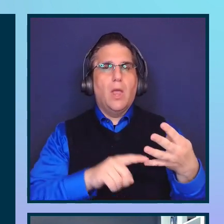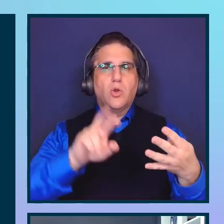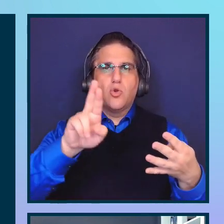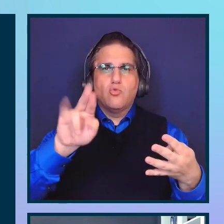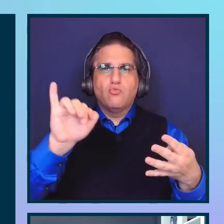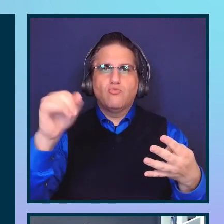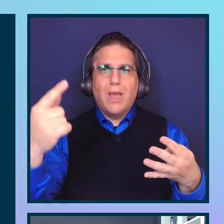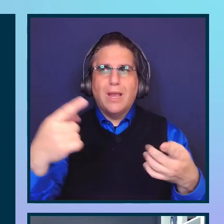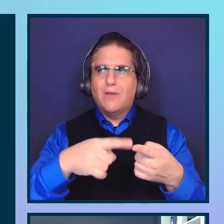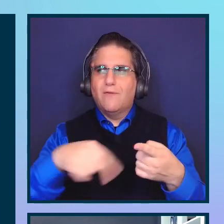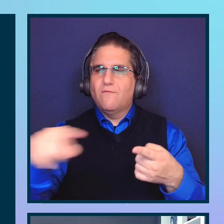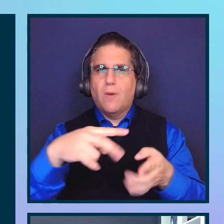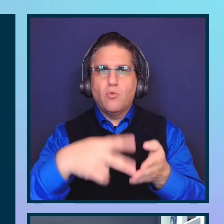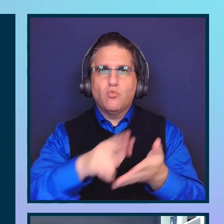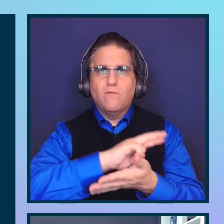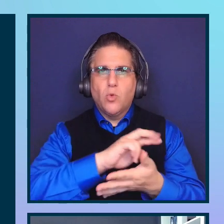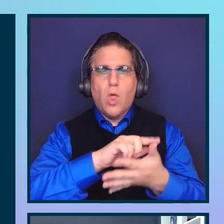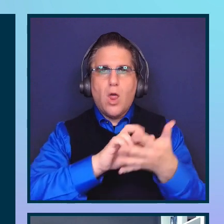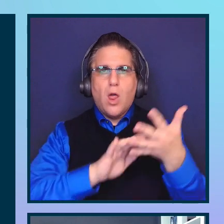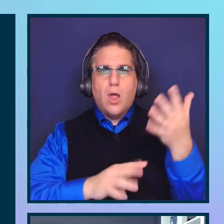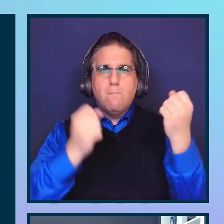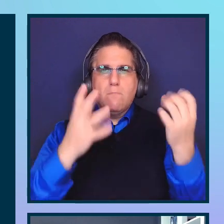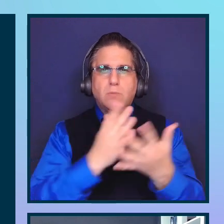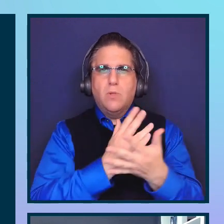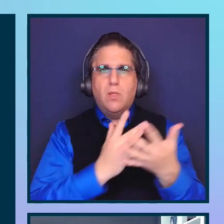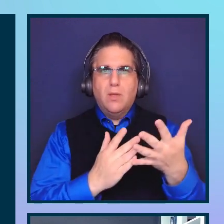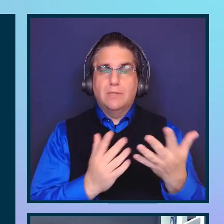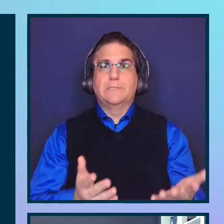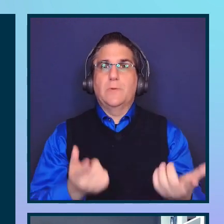and let's dig into that and what's gonna happen there, so.